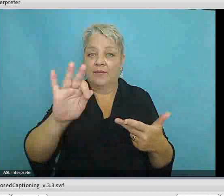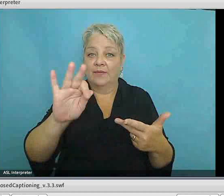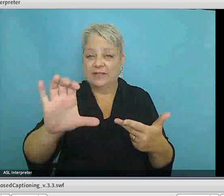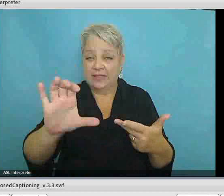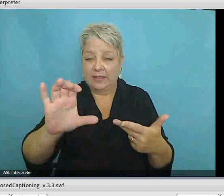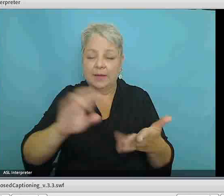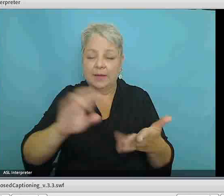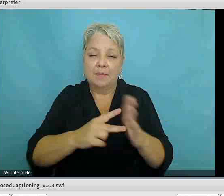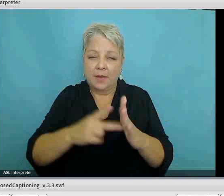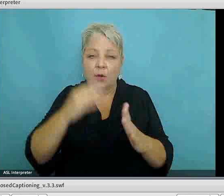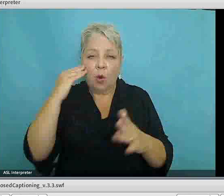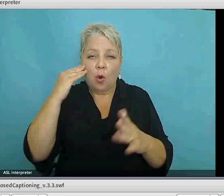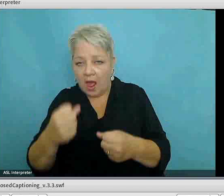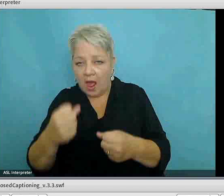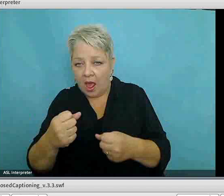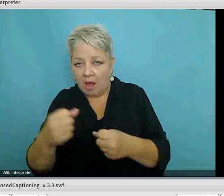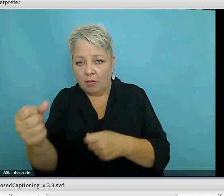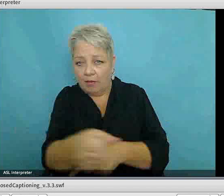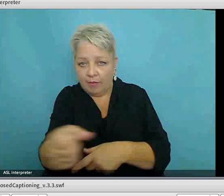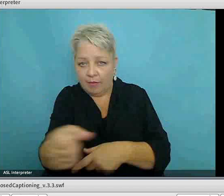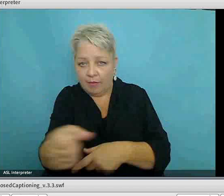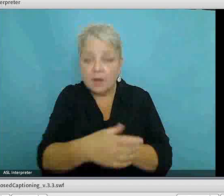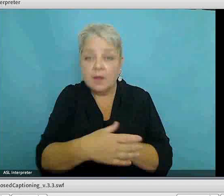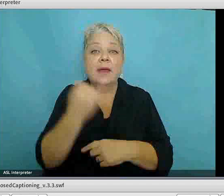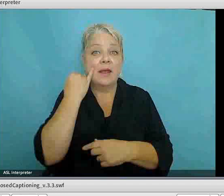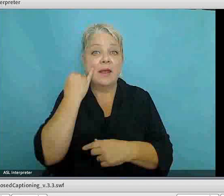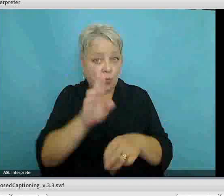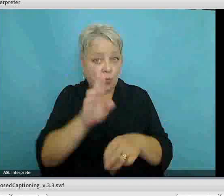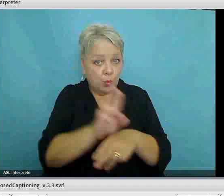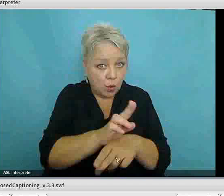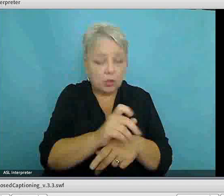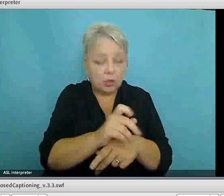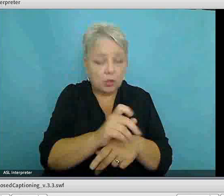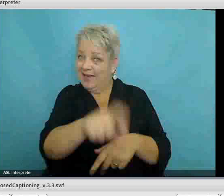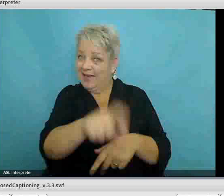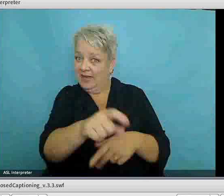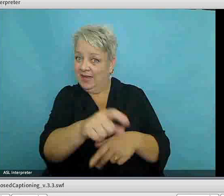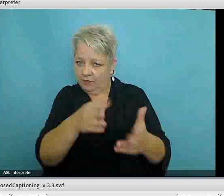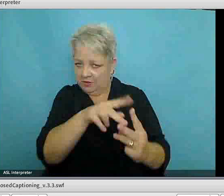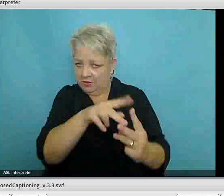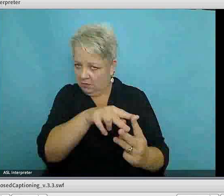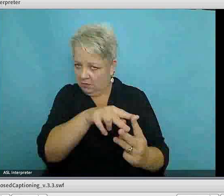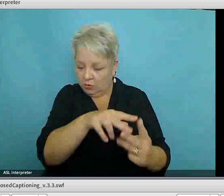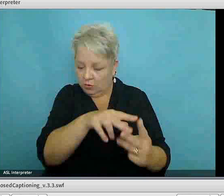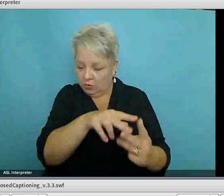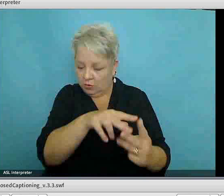services or they need those services, they will have a choice of having an LTS coordinator